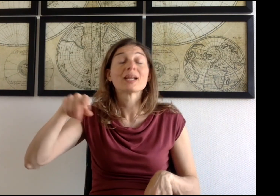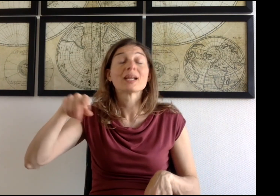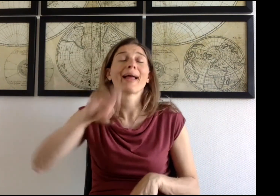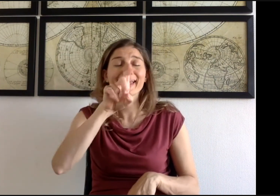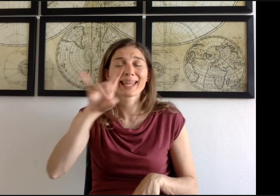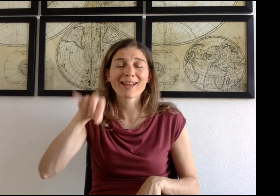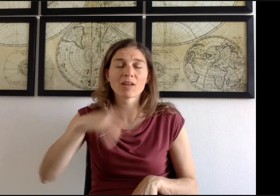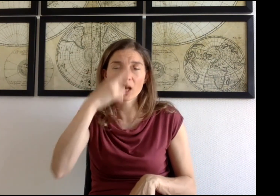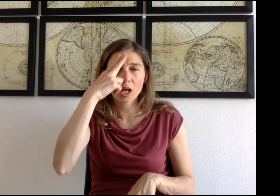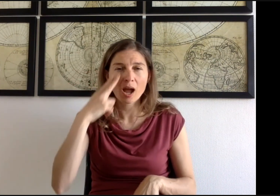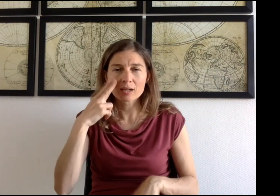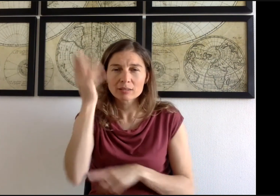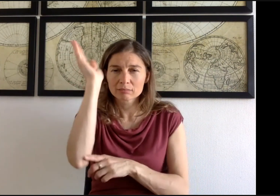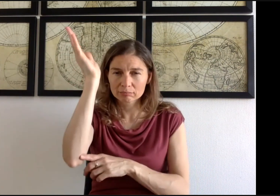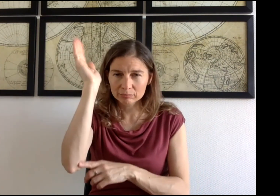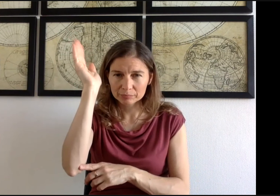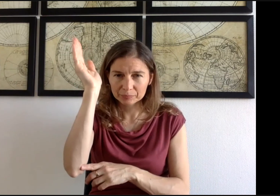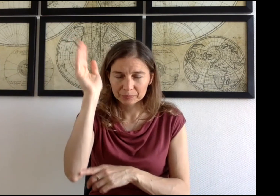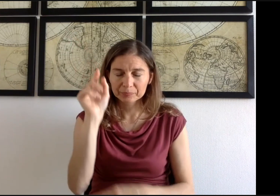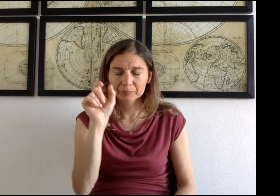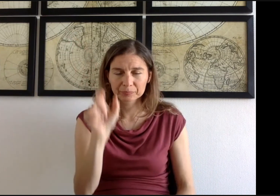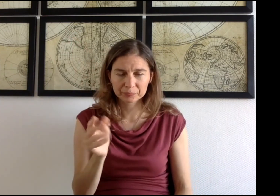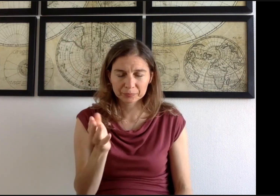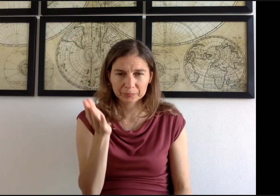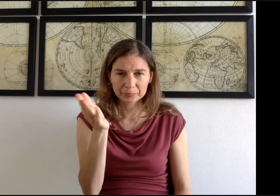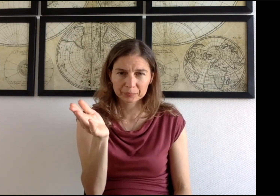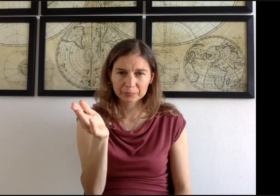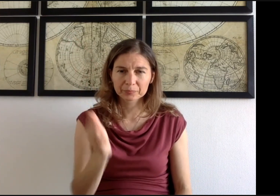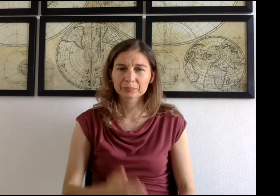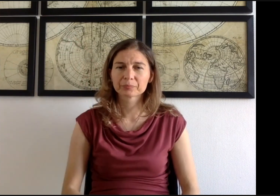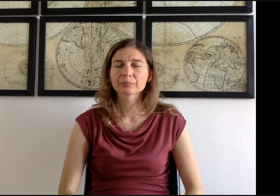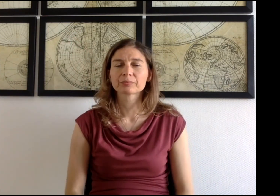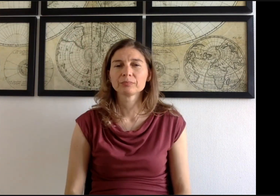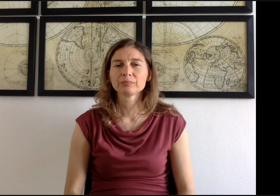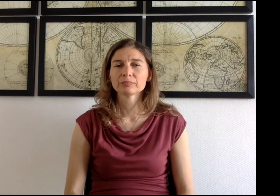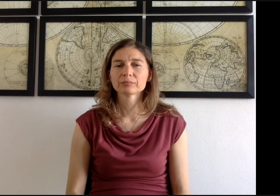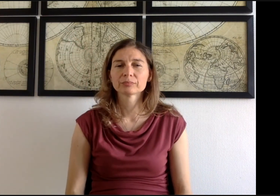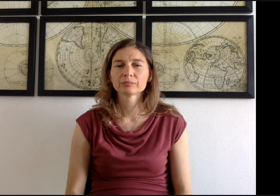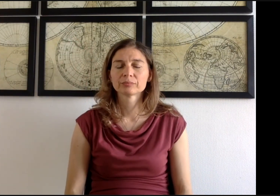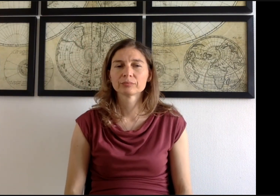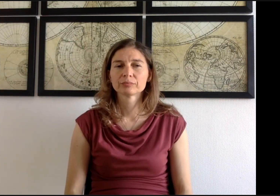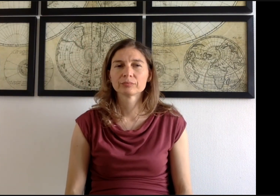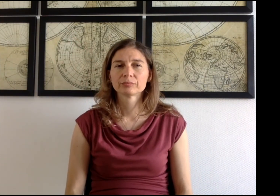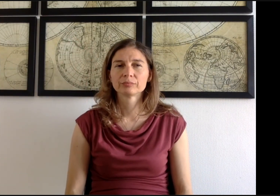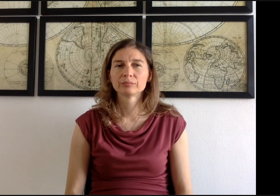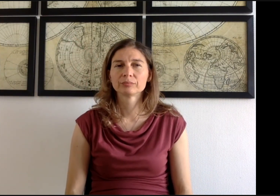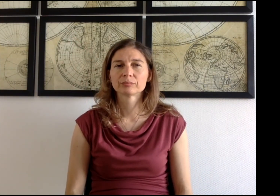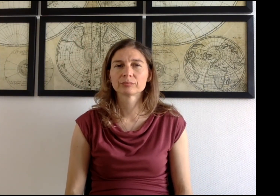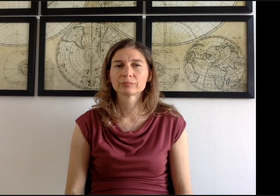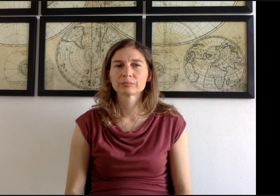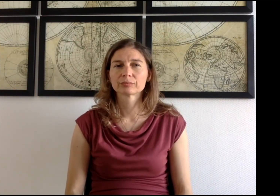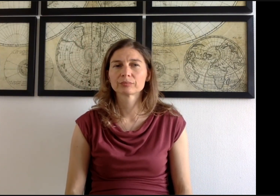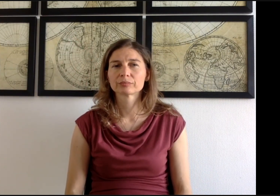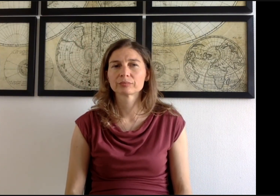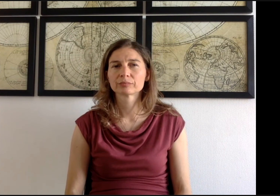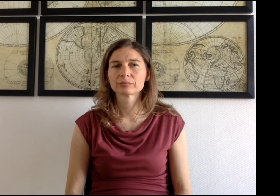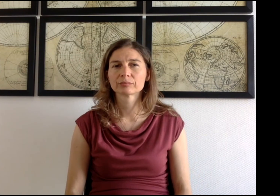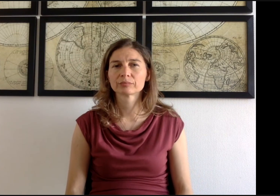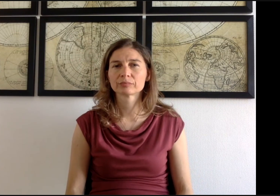[IN OTHER LANGUAGE]